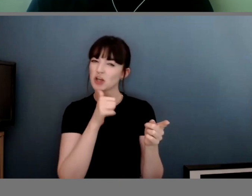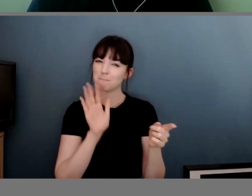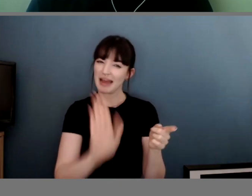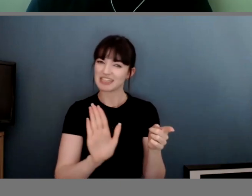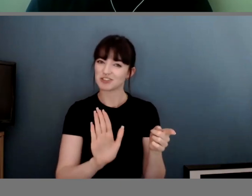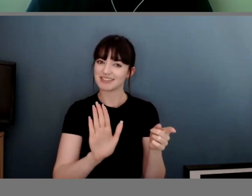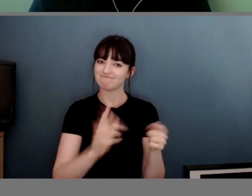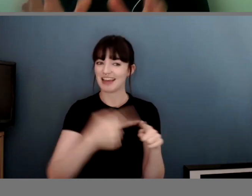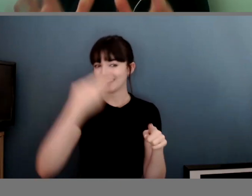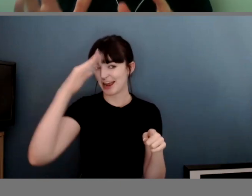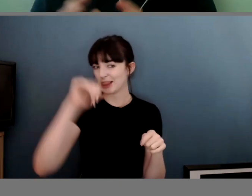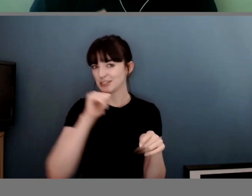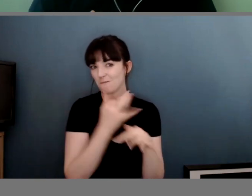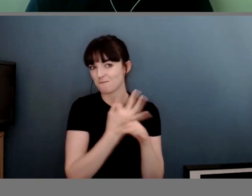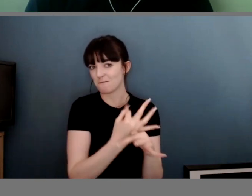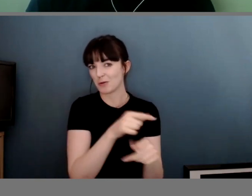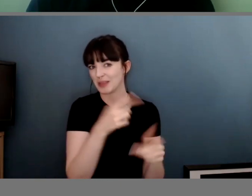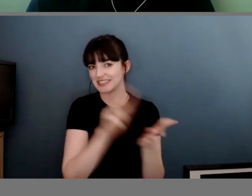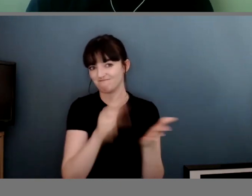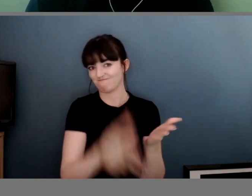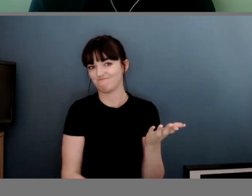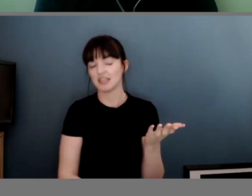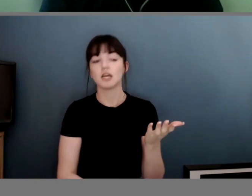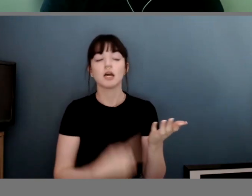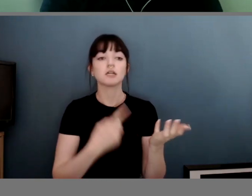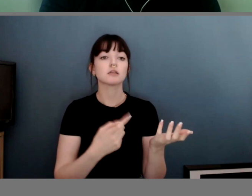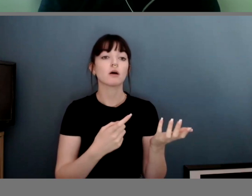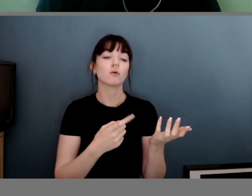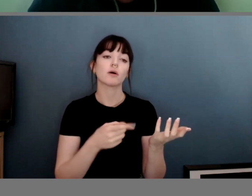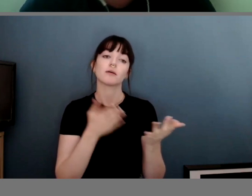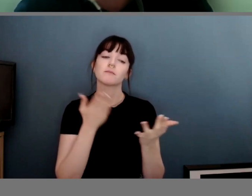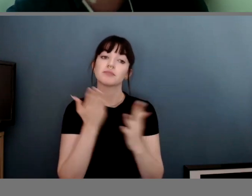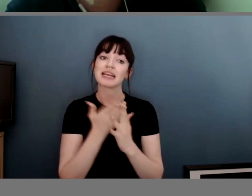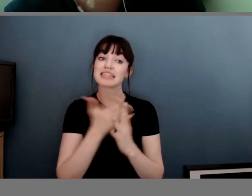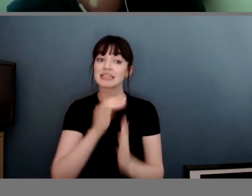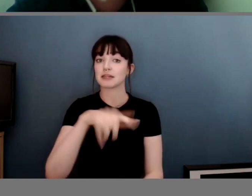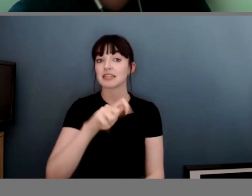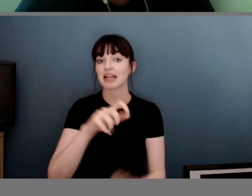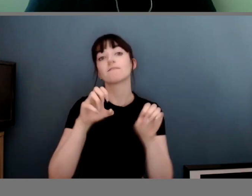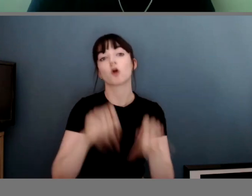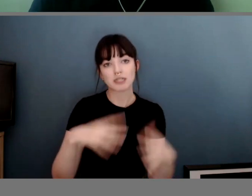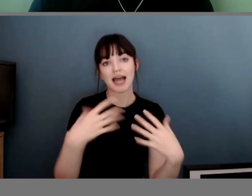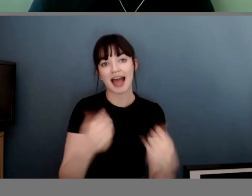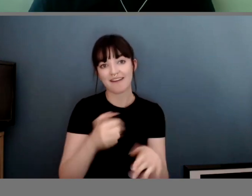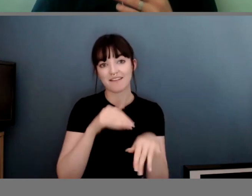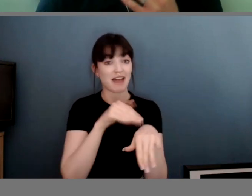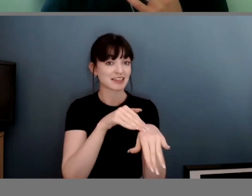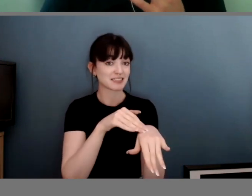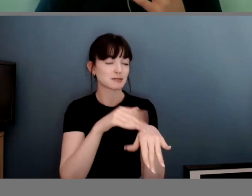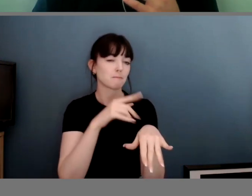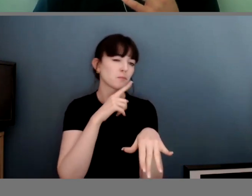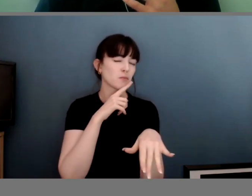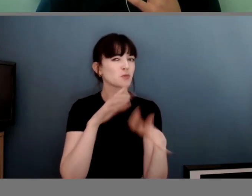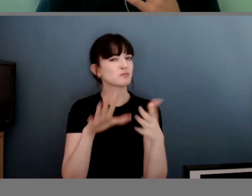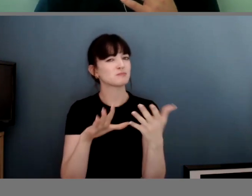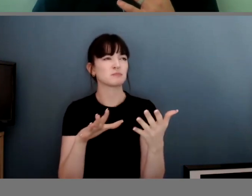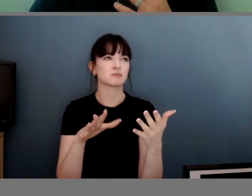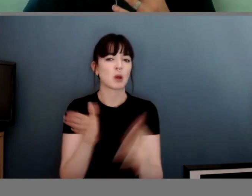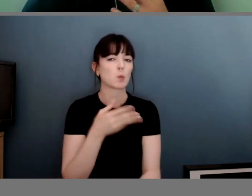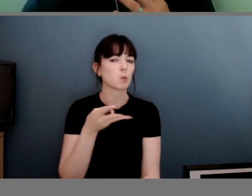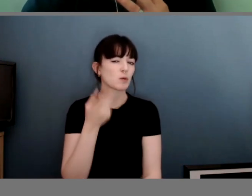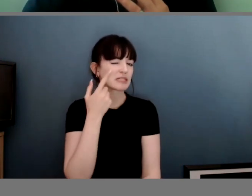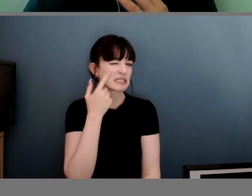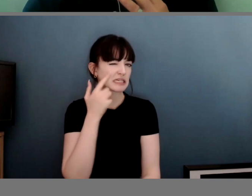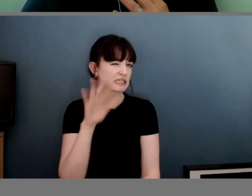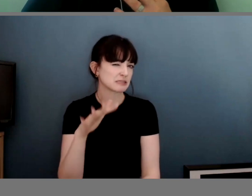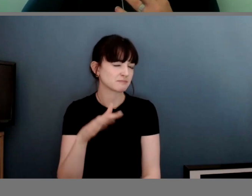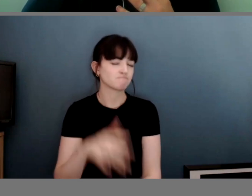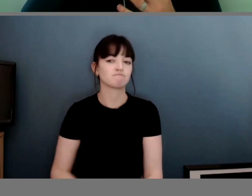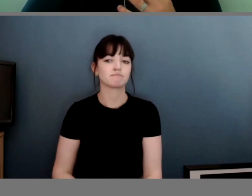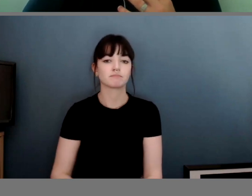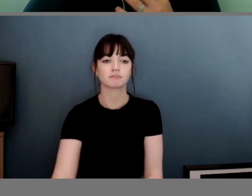adopted that. So this accessibility act will have an impact but time will tell to what extent. Okay,